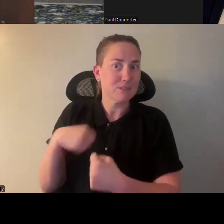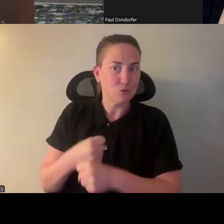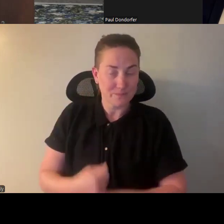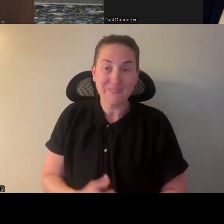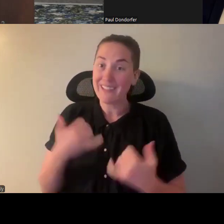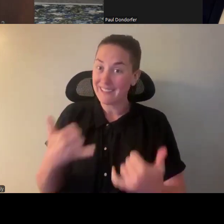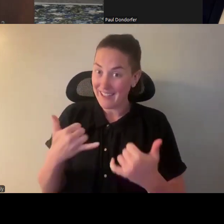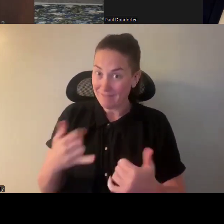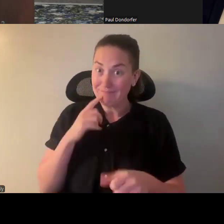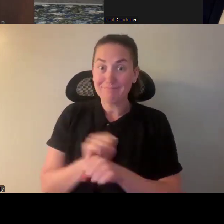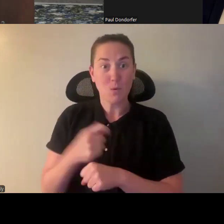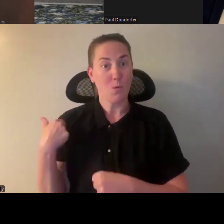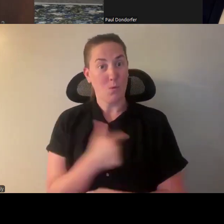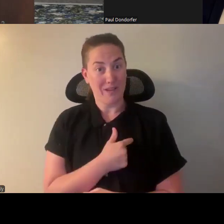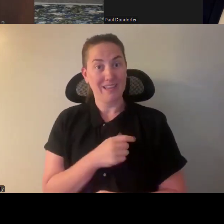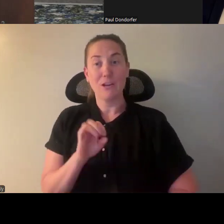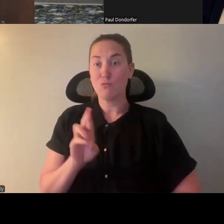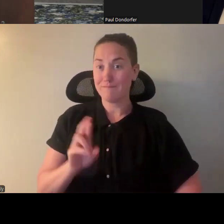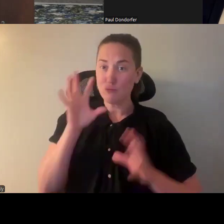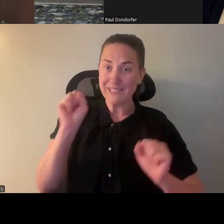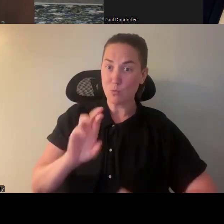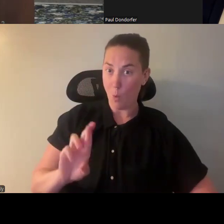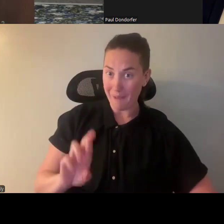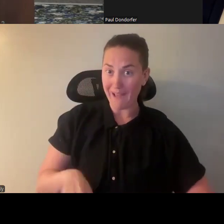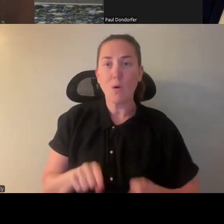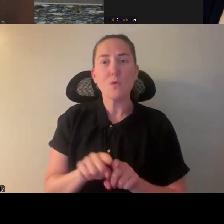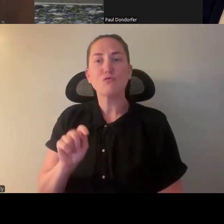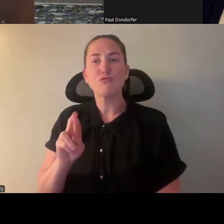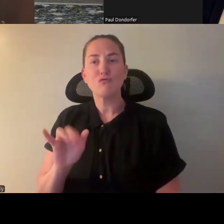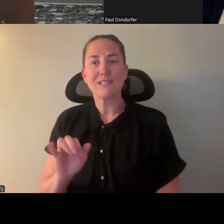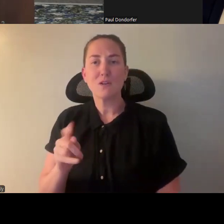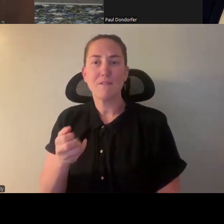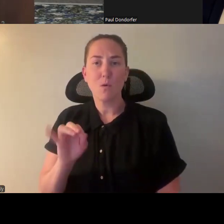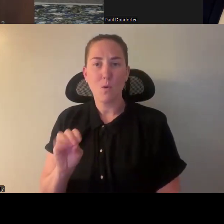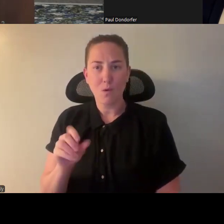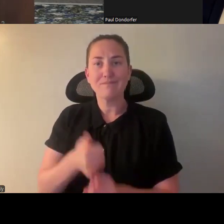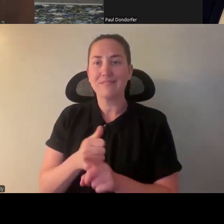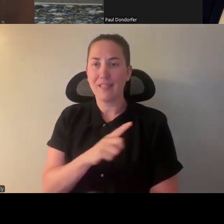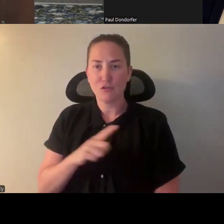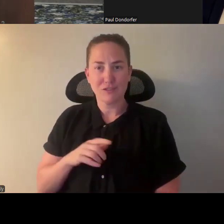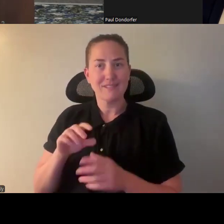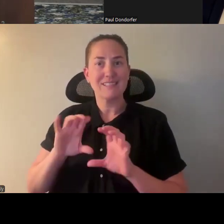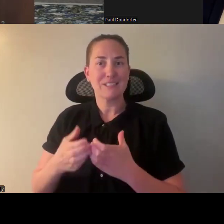therefore wea Roman President and Tracy Deorio legislator District 3 on behalf of Monroe County